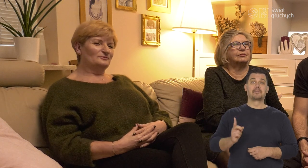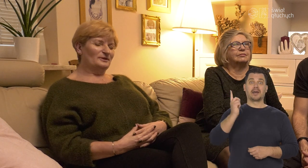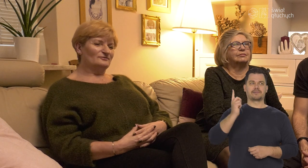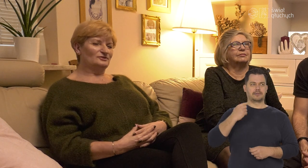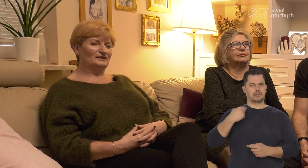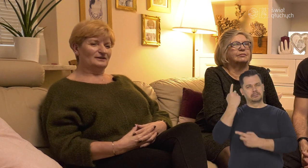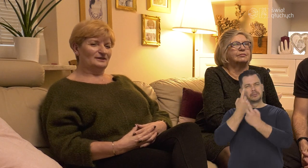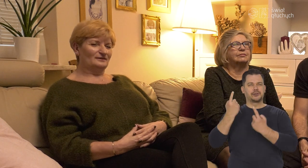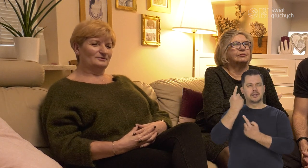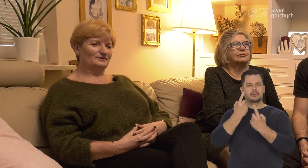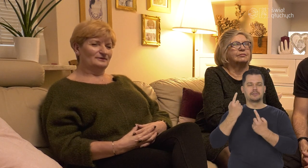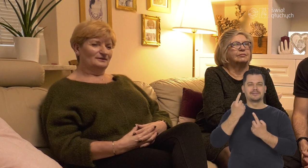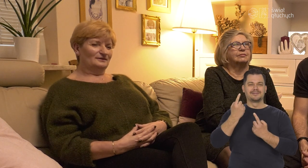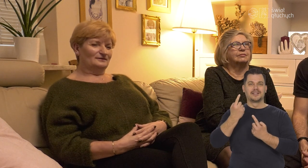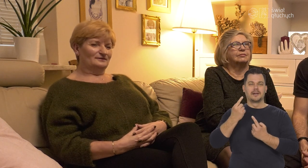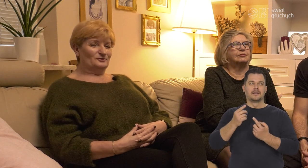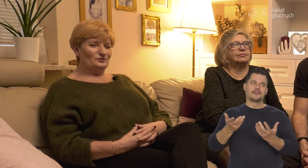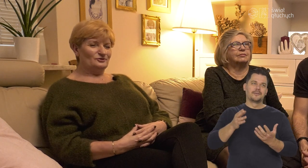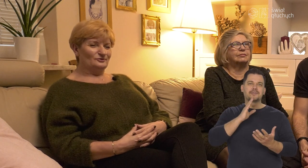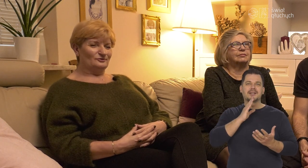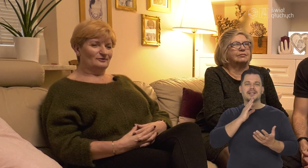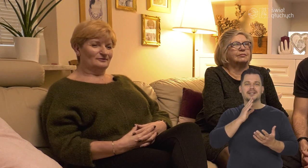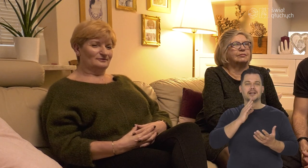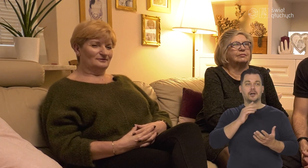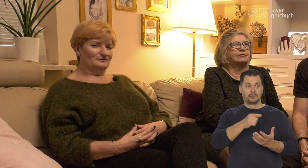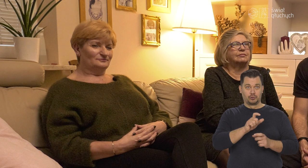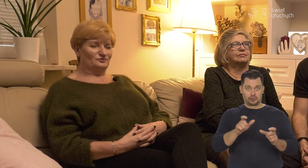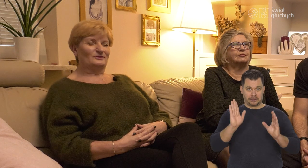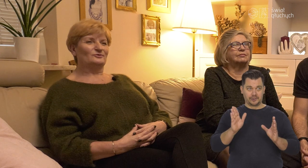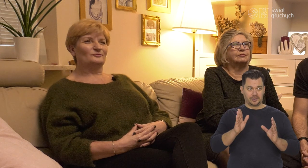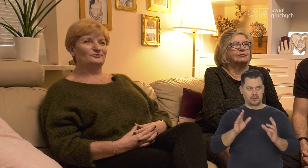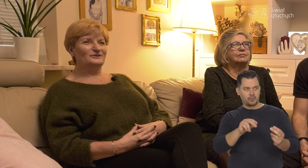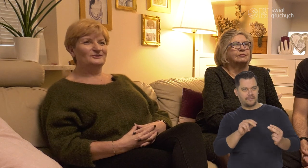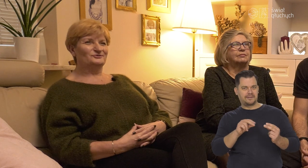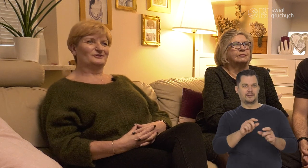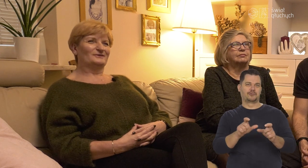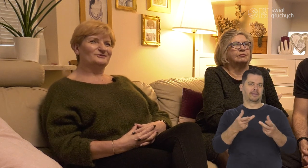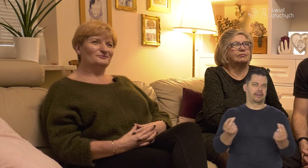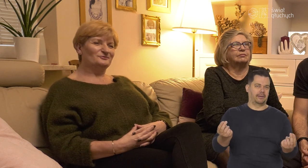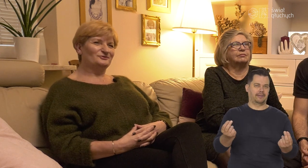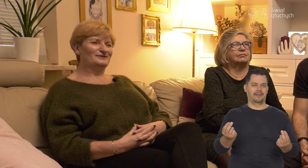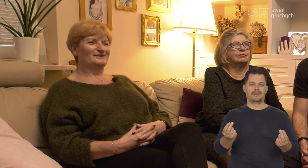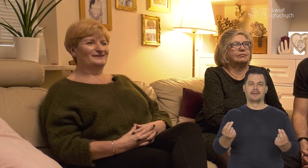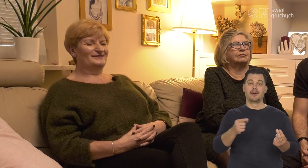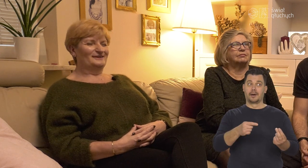The first thought was "will they (the children) be able to speak or not".